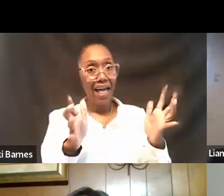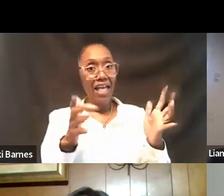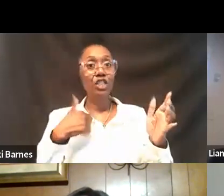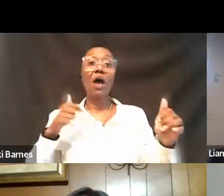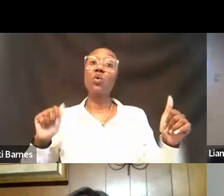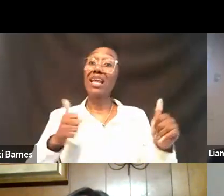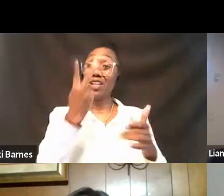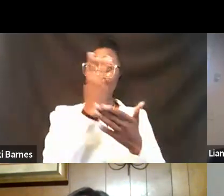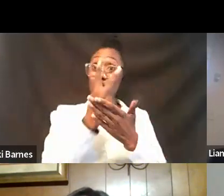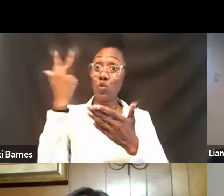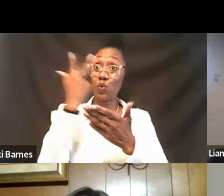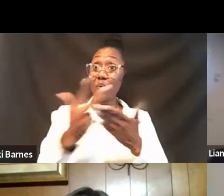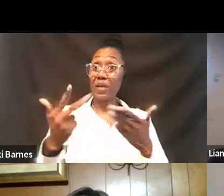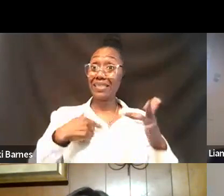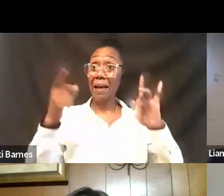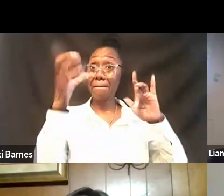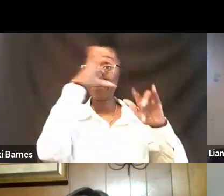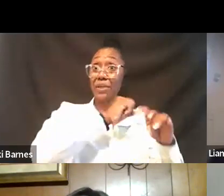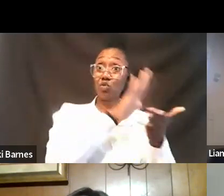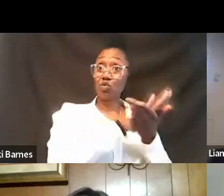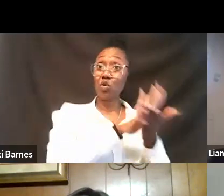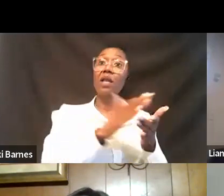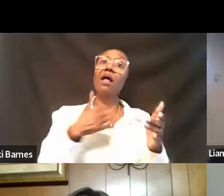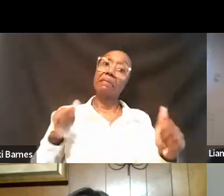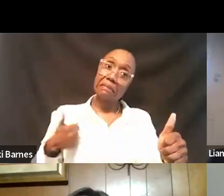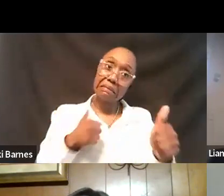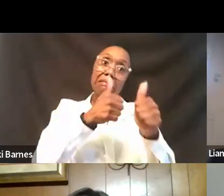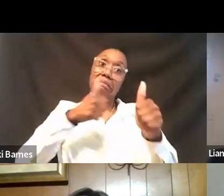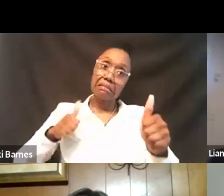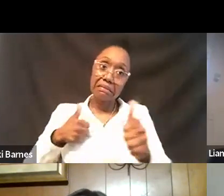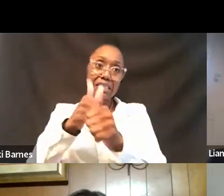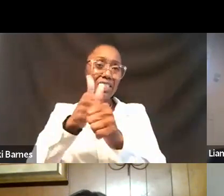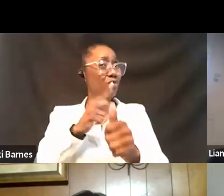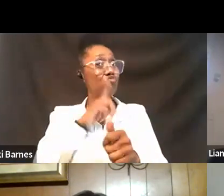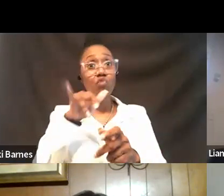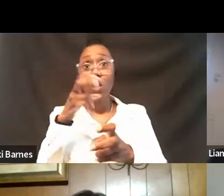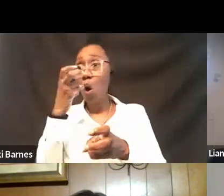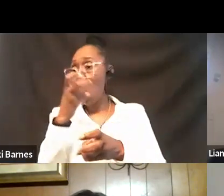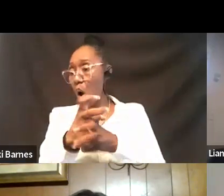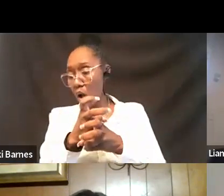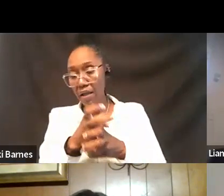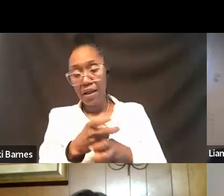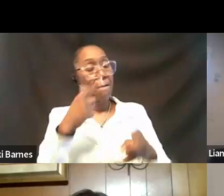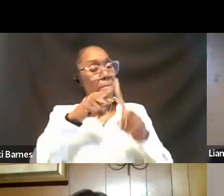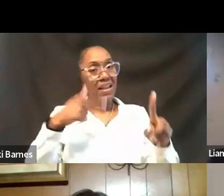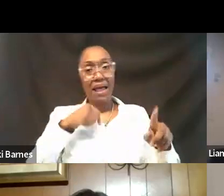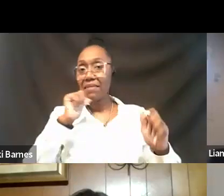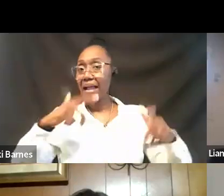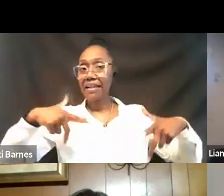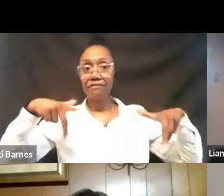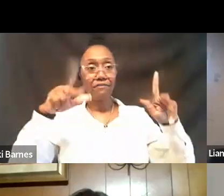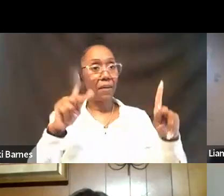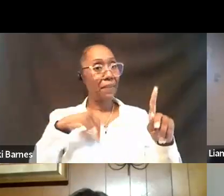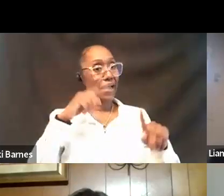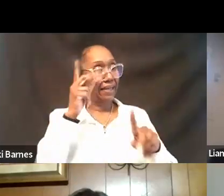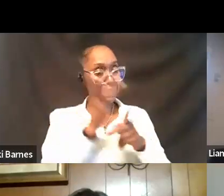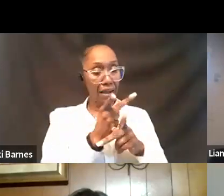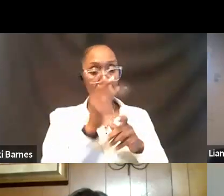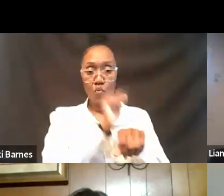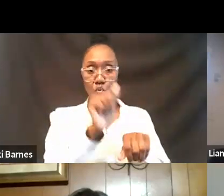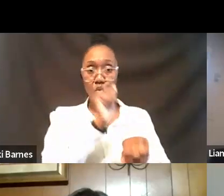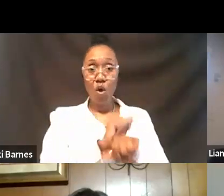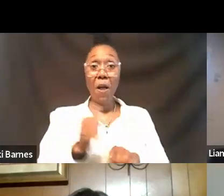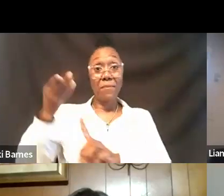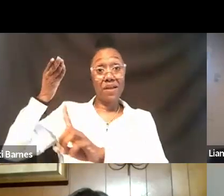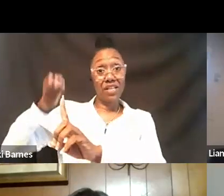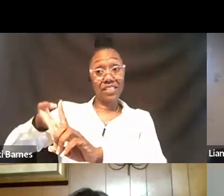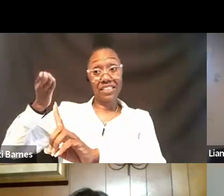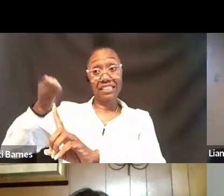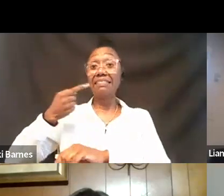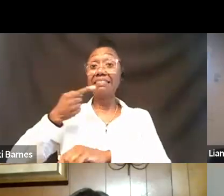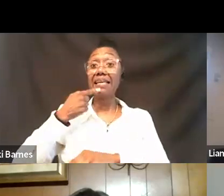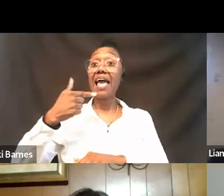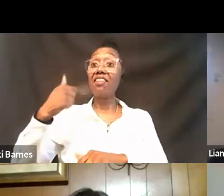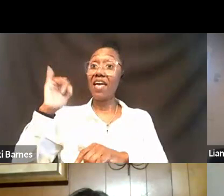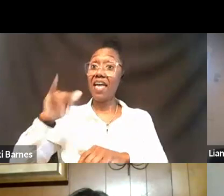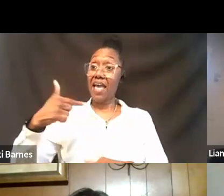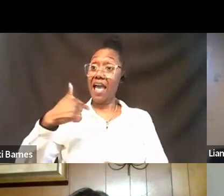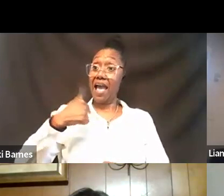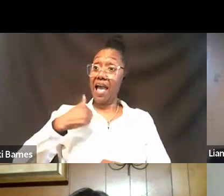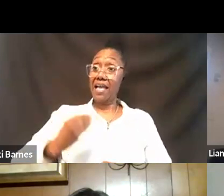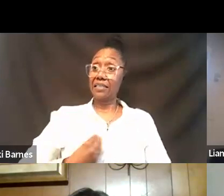And it'll be hard, but I never gave up. I can't, and and she said that I was her I was her big And also.